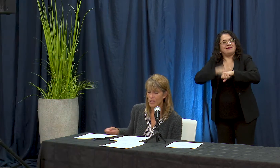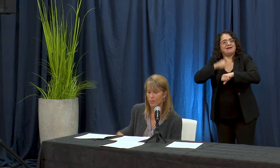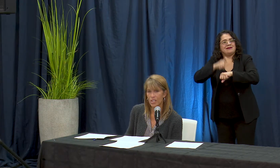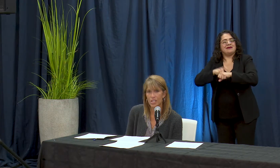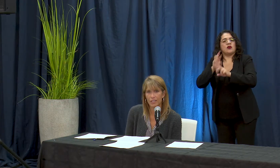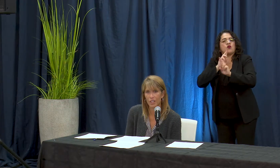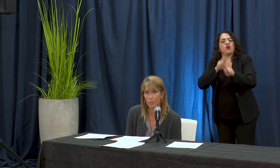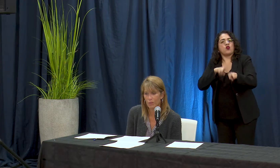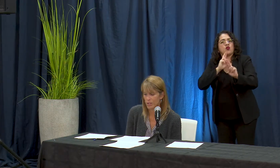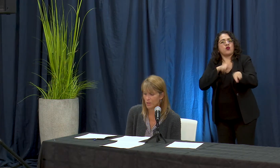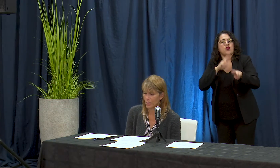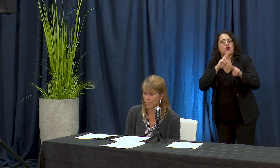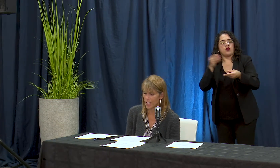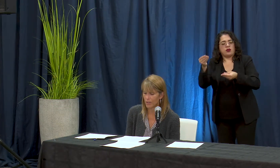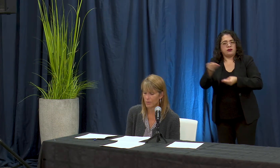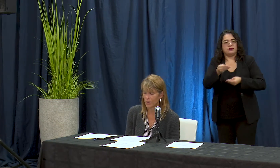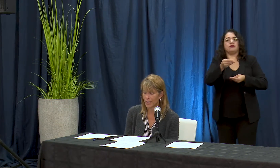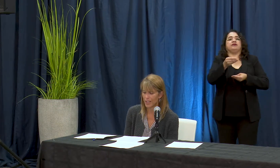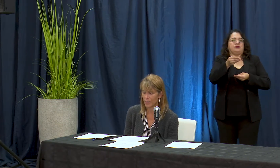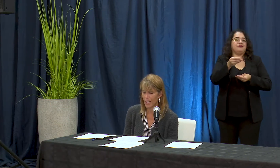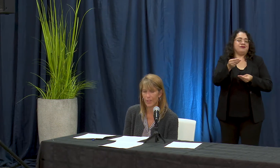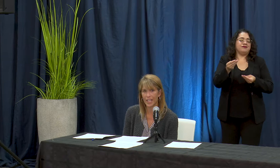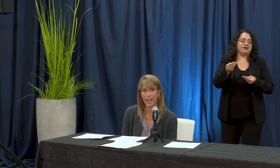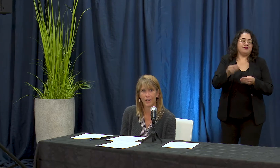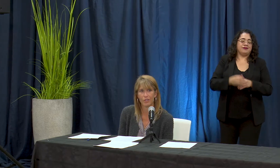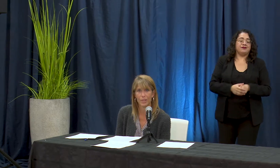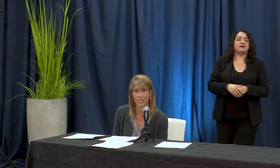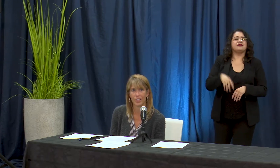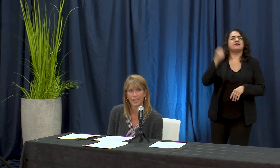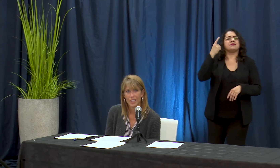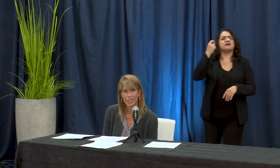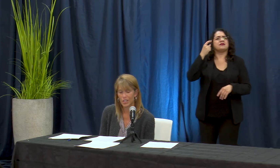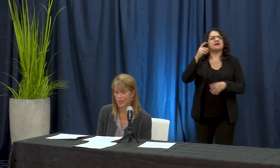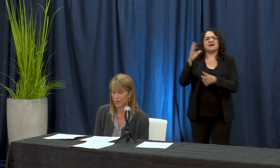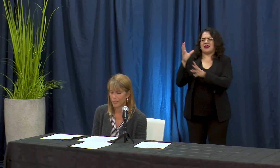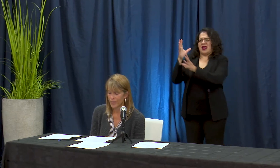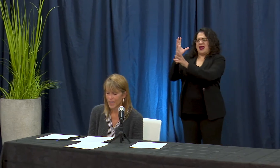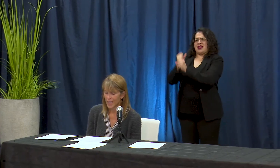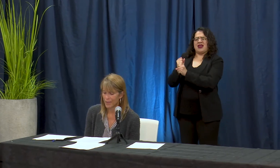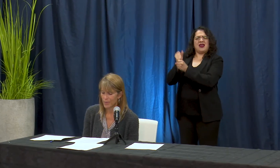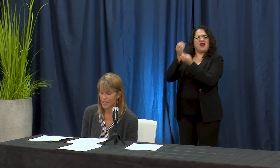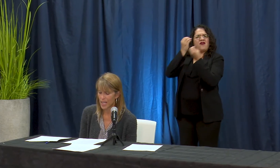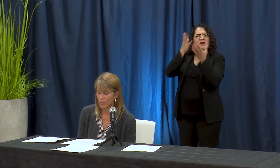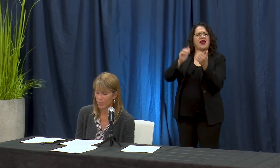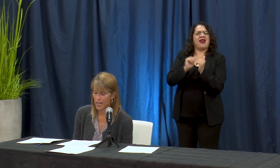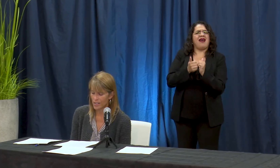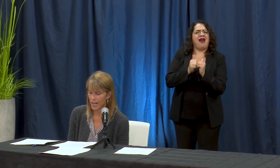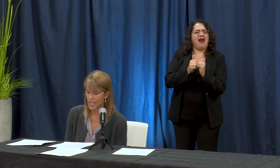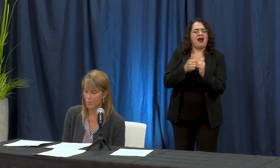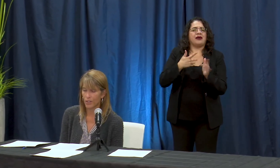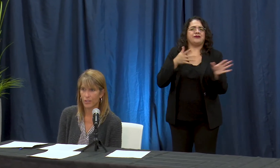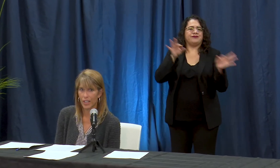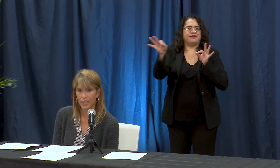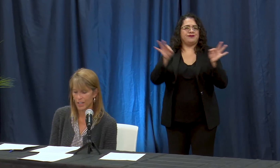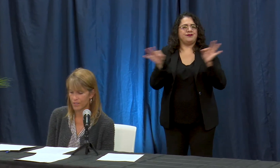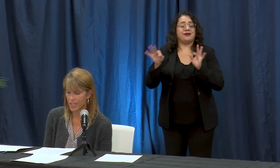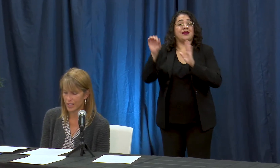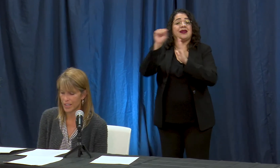I do want to share a little bit with you about how we get our information. So the state requires that hospitals and health care facilities